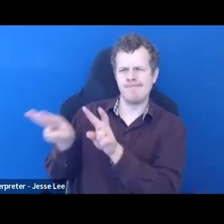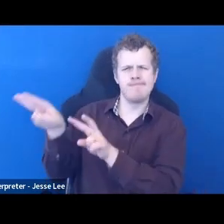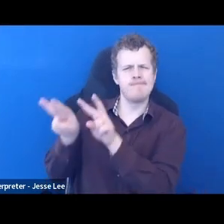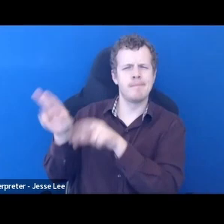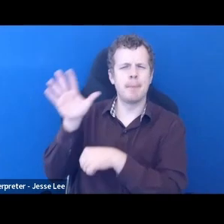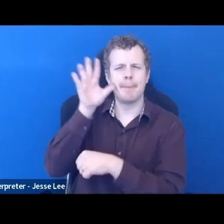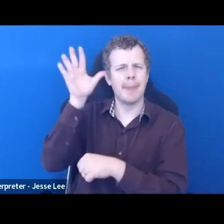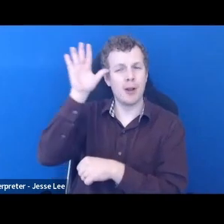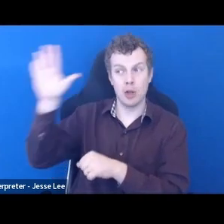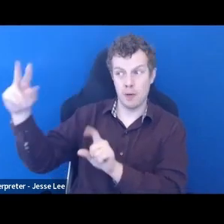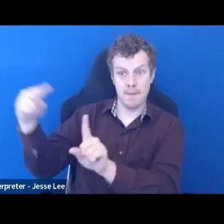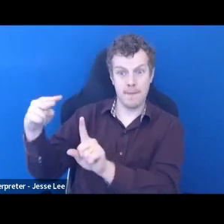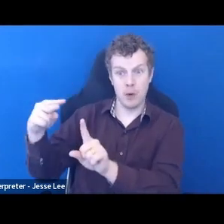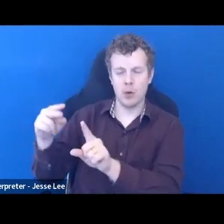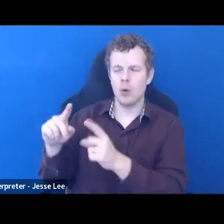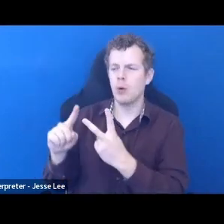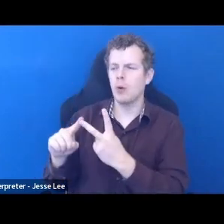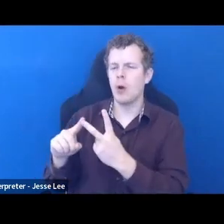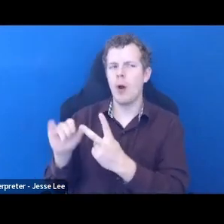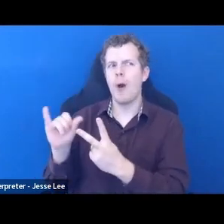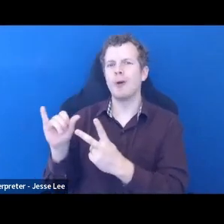it also looked at the professional perspective.